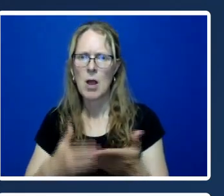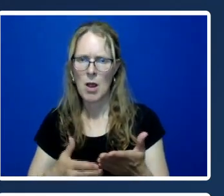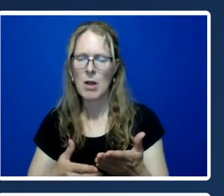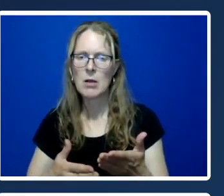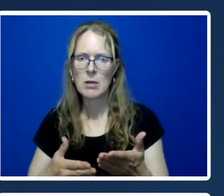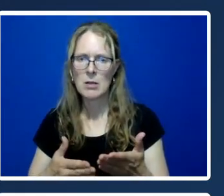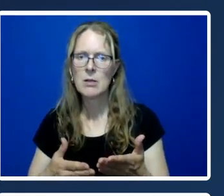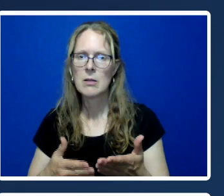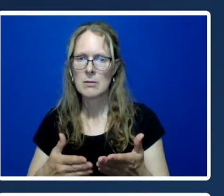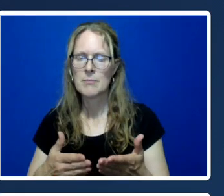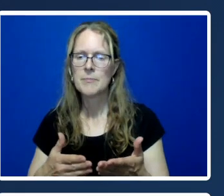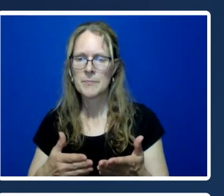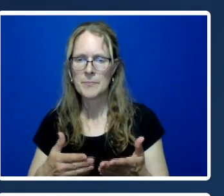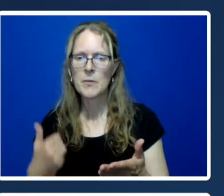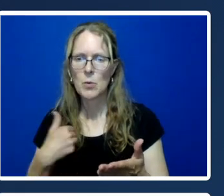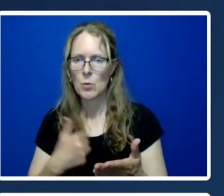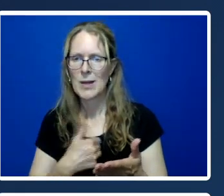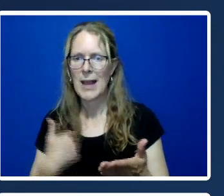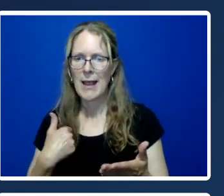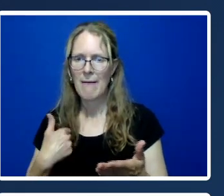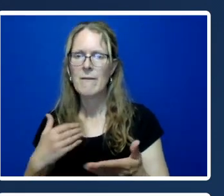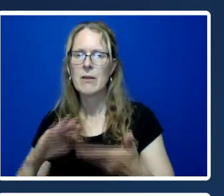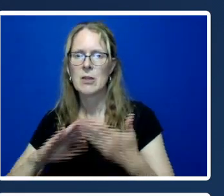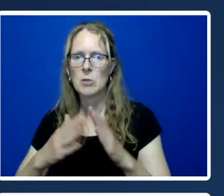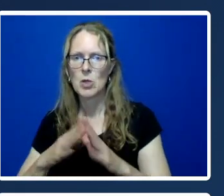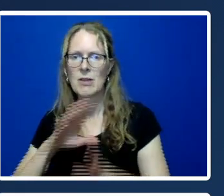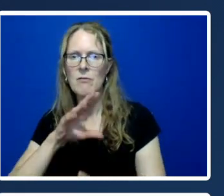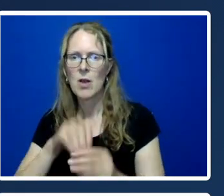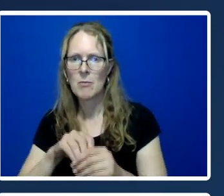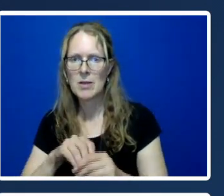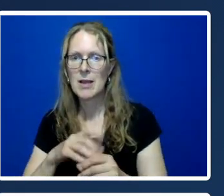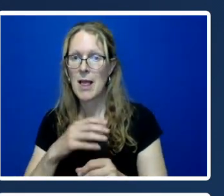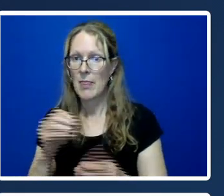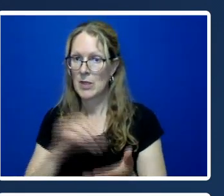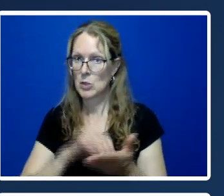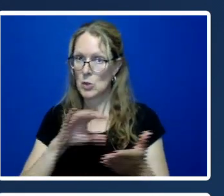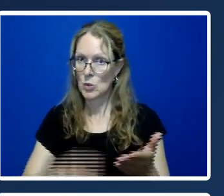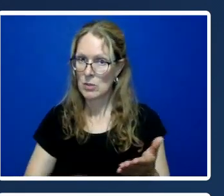And this is where all of those students begin to recognize how they're needed,